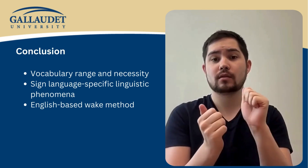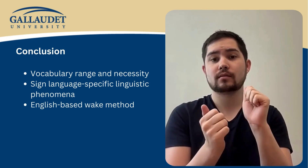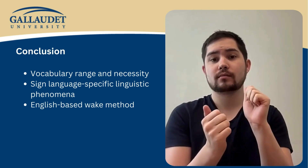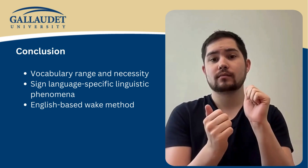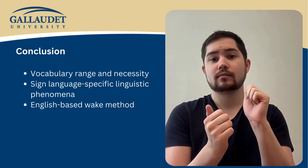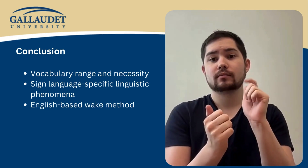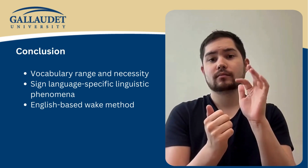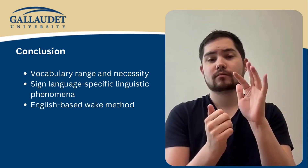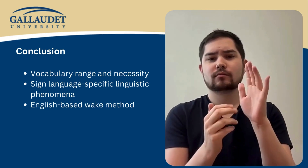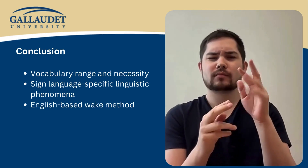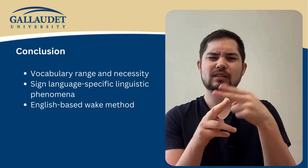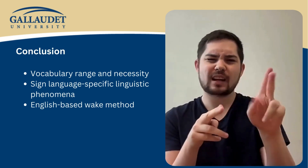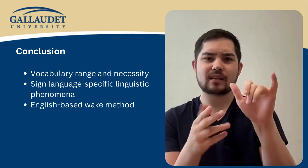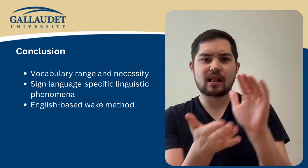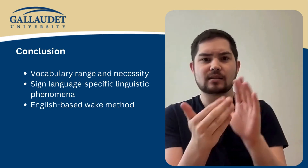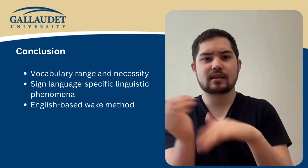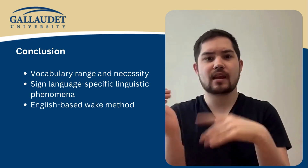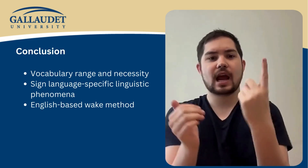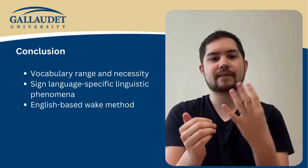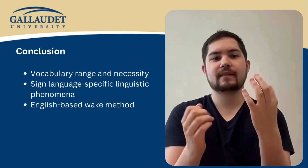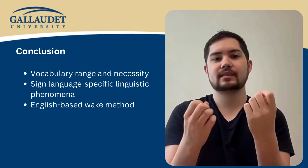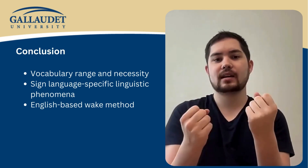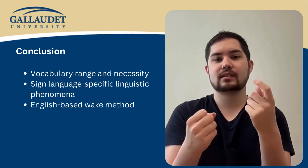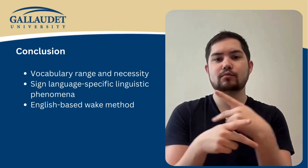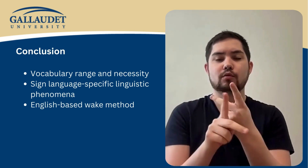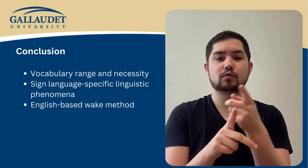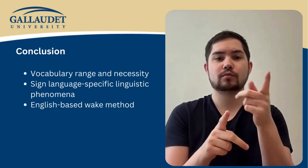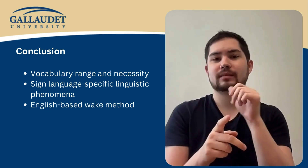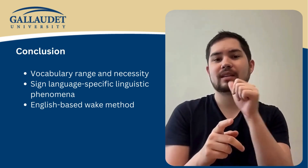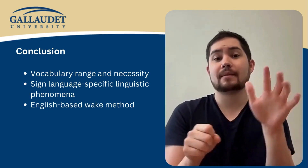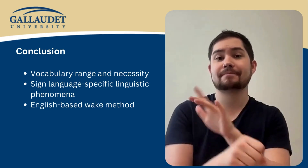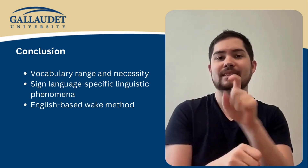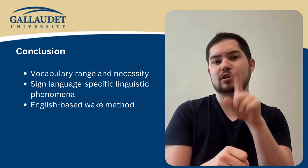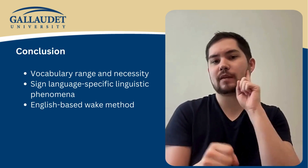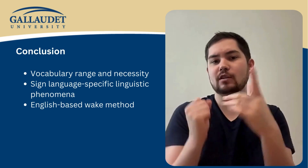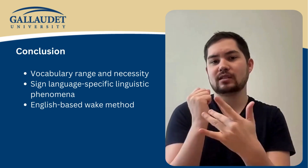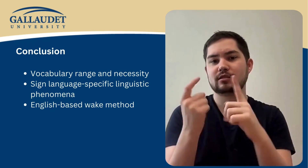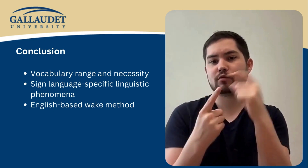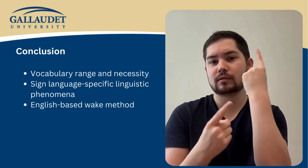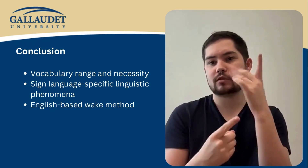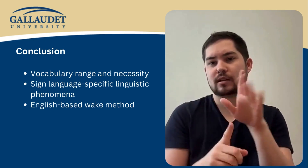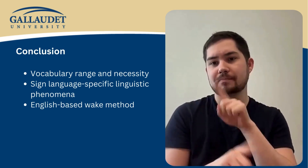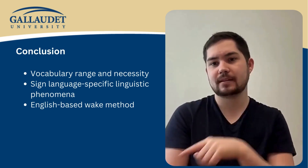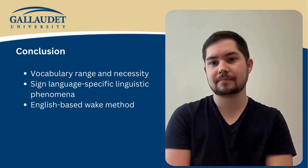of the signs produced are unnecessary for the technology to comprehend the command. There are